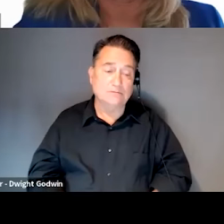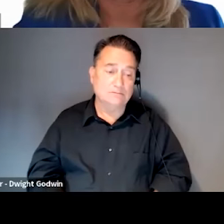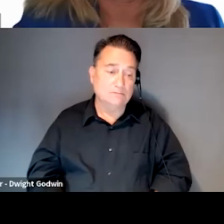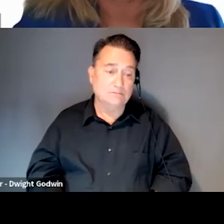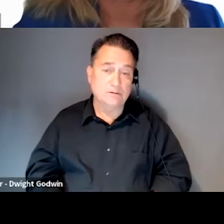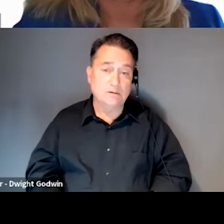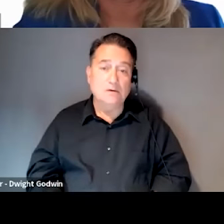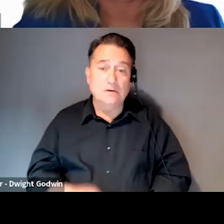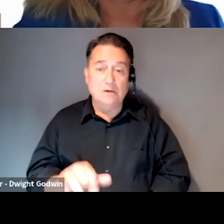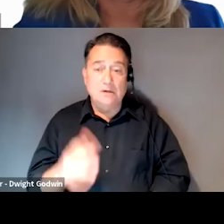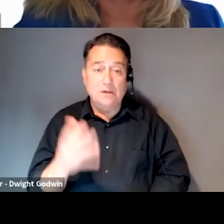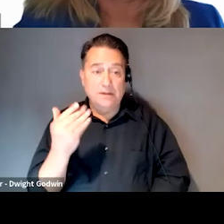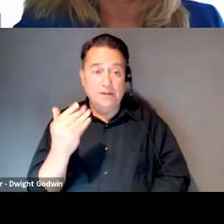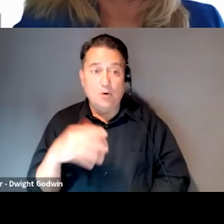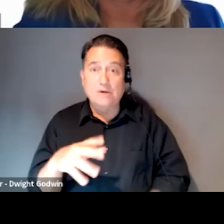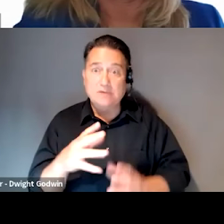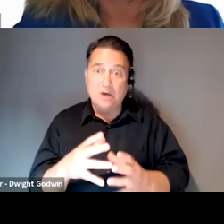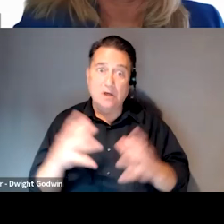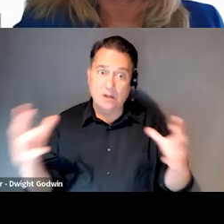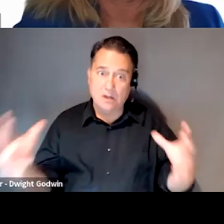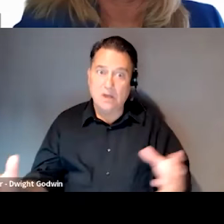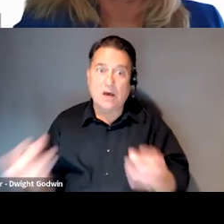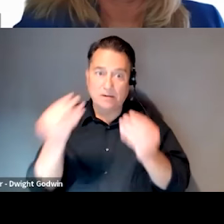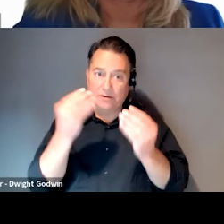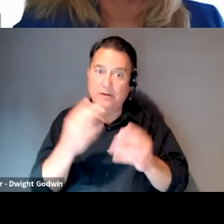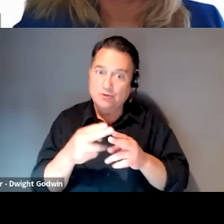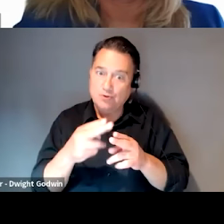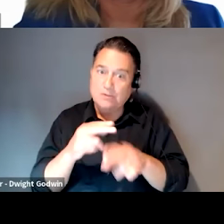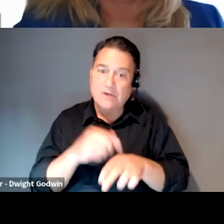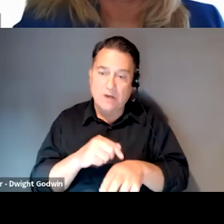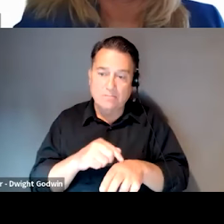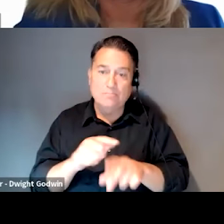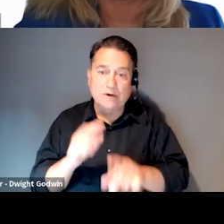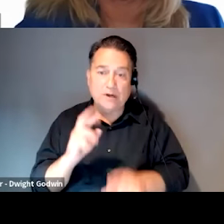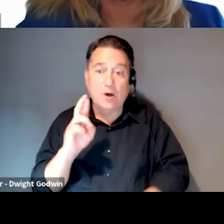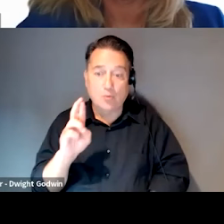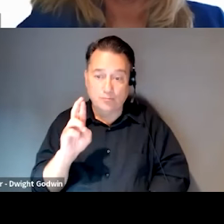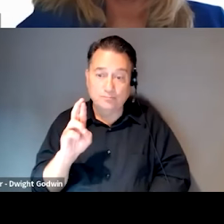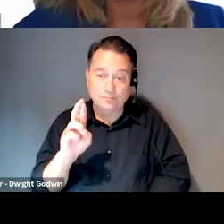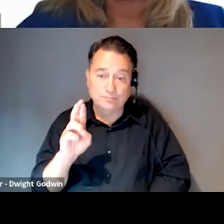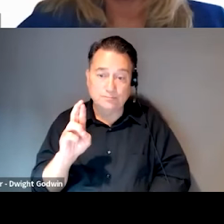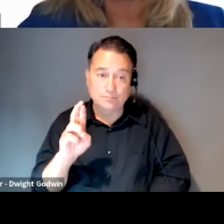That was a ton of information in a very short time, but I hope it spurred something,